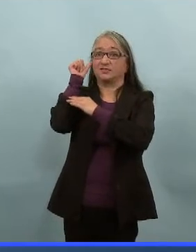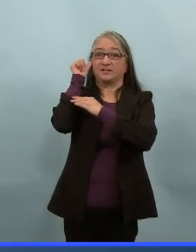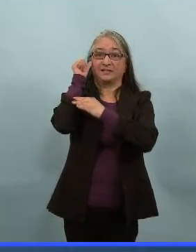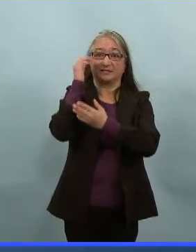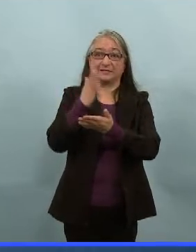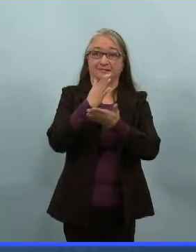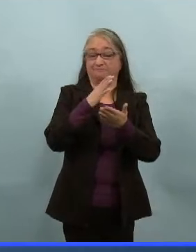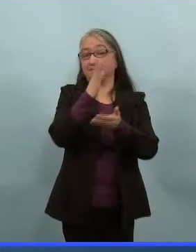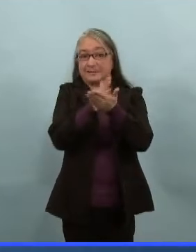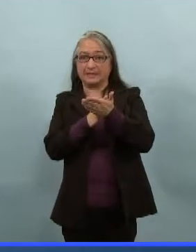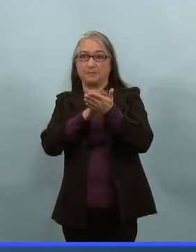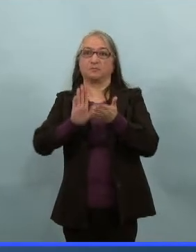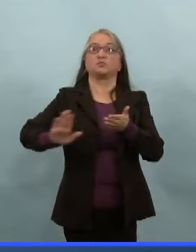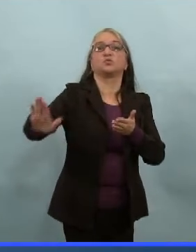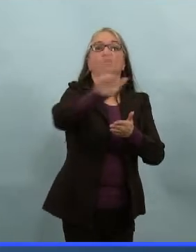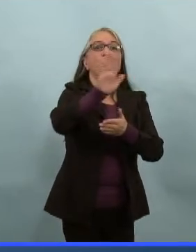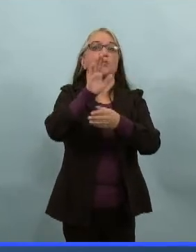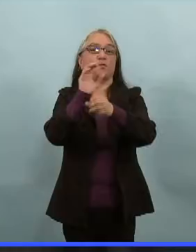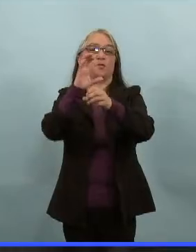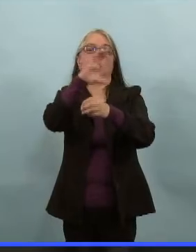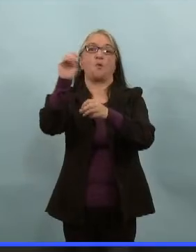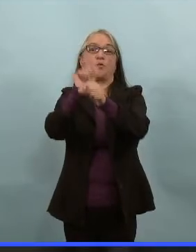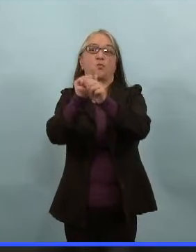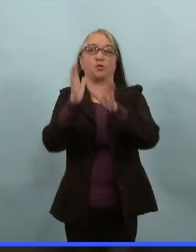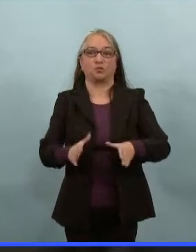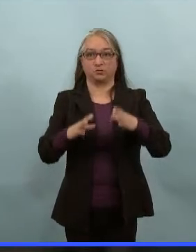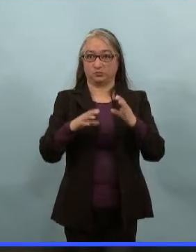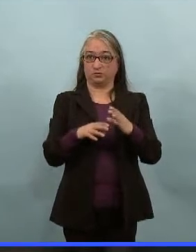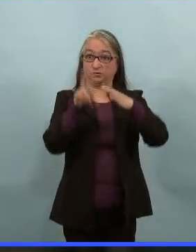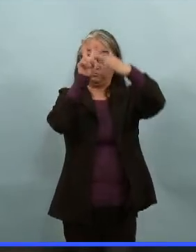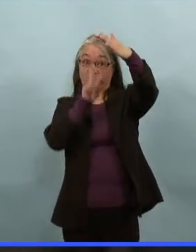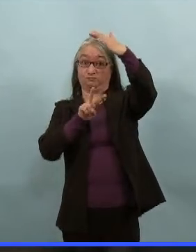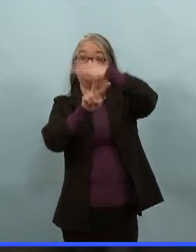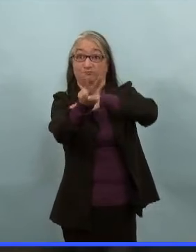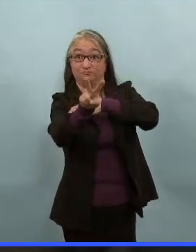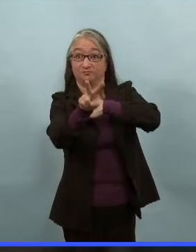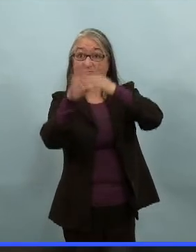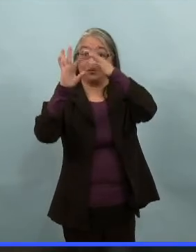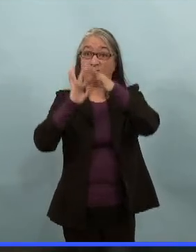for covet 19 when we know there is provincial modeling federal modeling the doctors manage